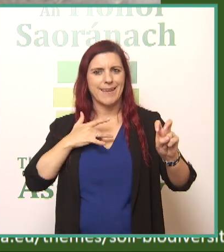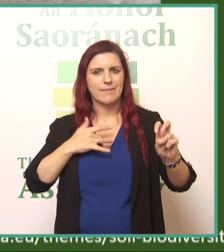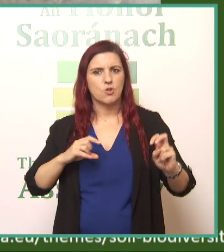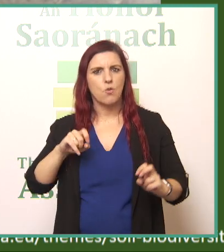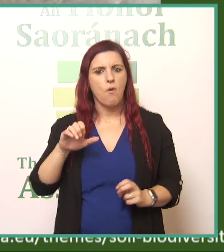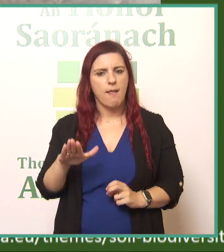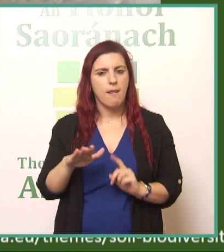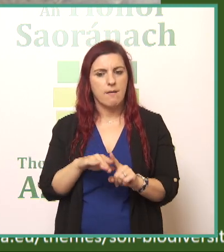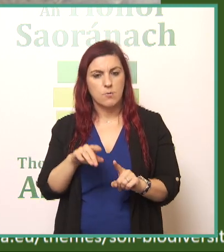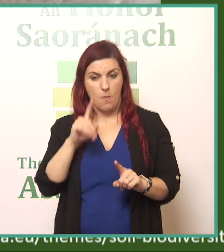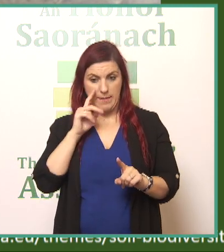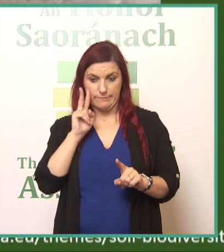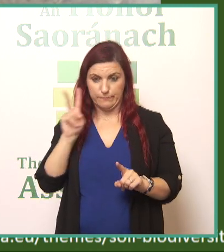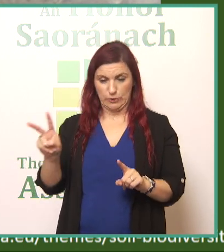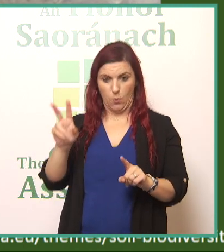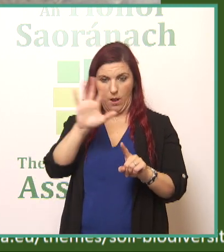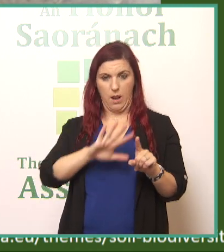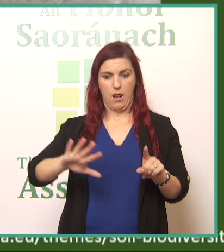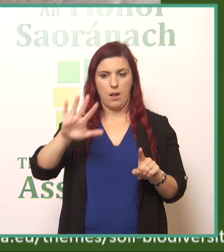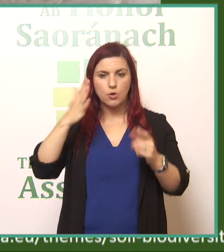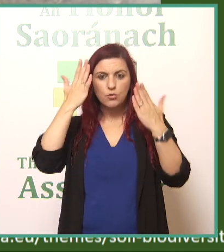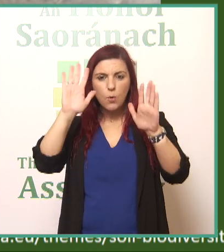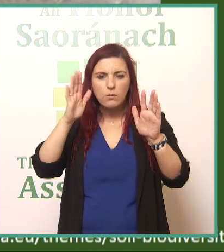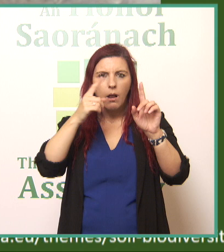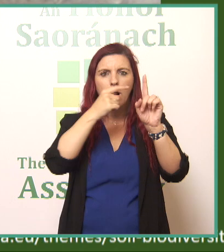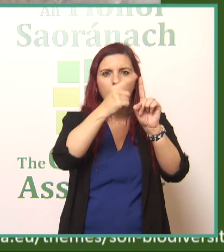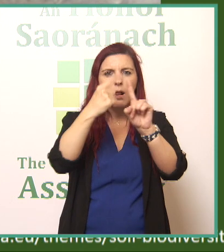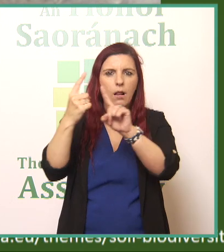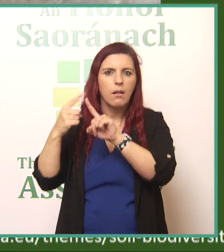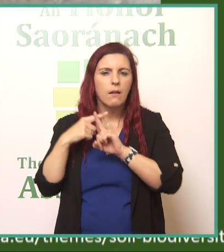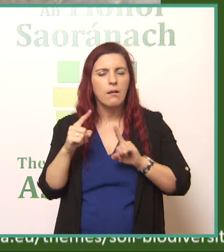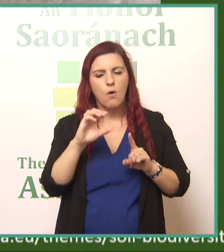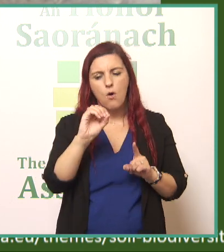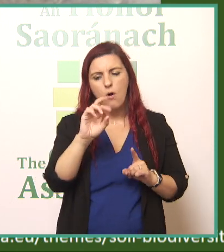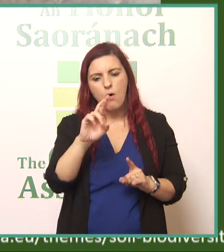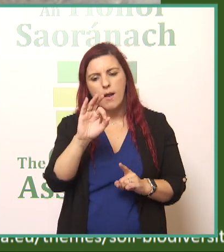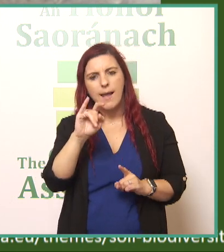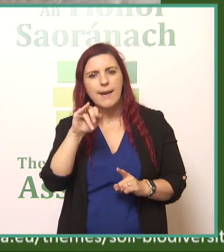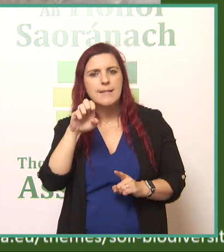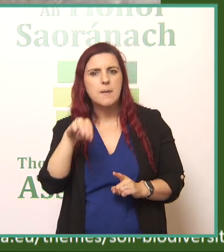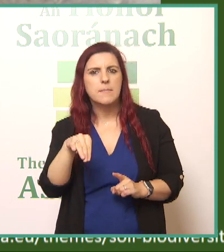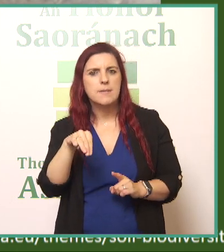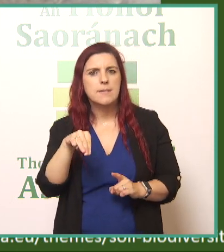illustrates the kind of numbers of organisms that we would expect to see within healthy soils but